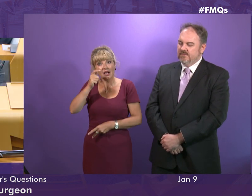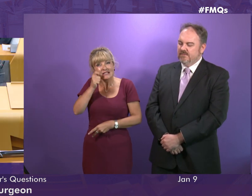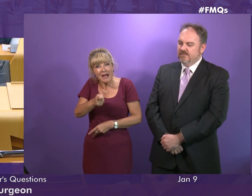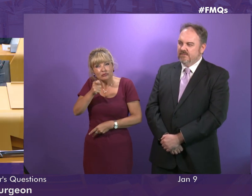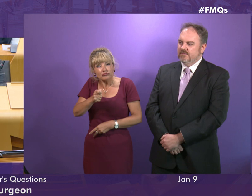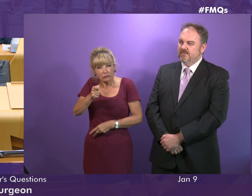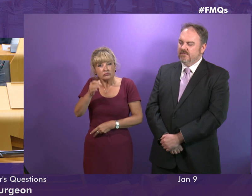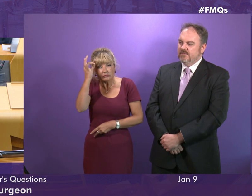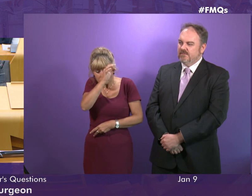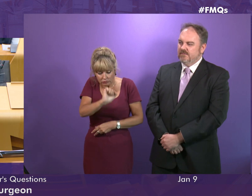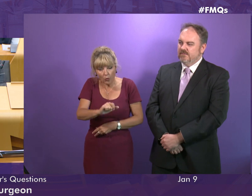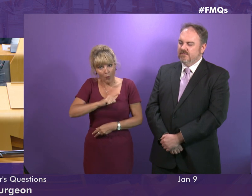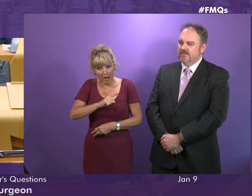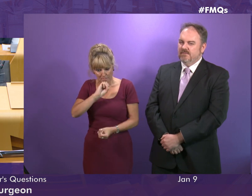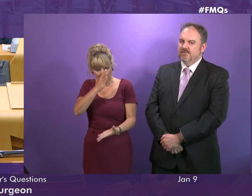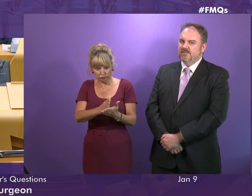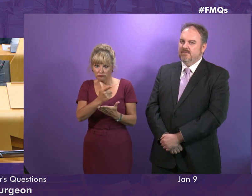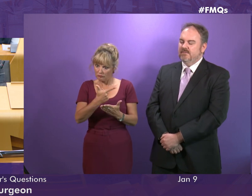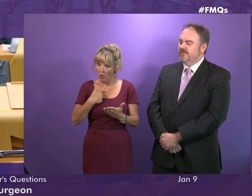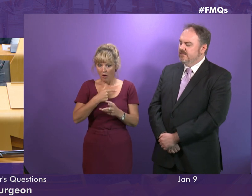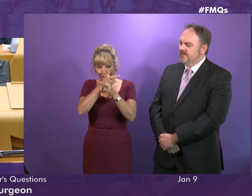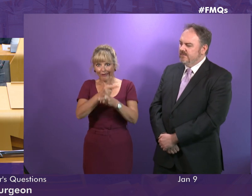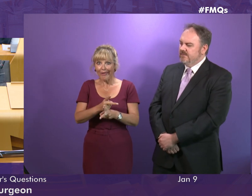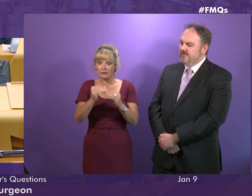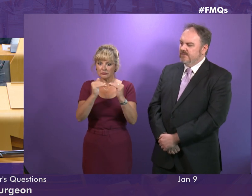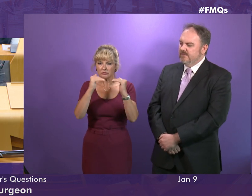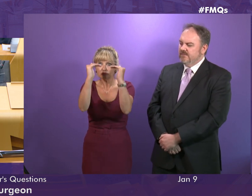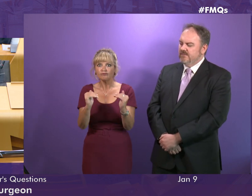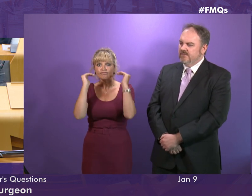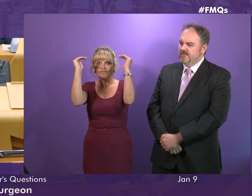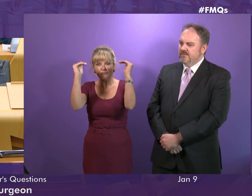of care across the country. It is right and proper that the Care Inspectorate should look